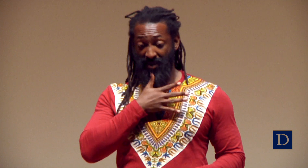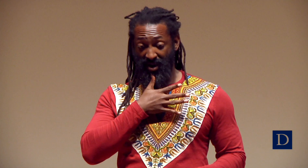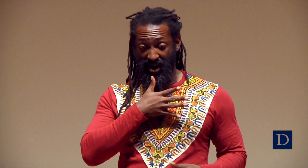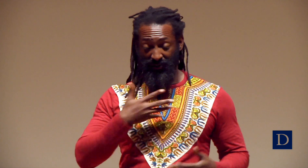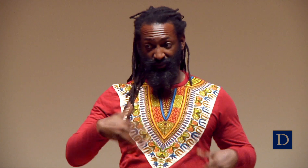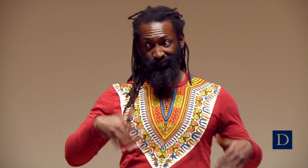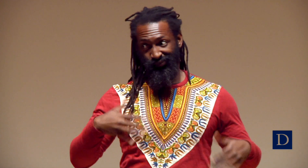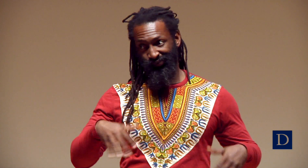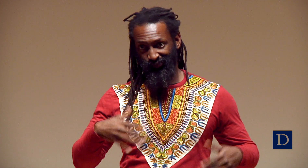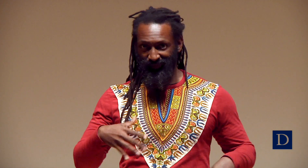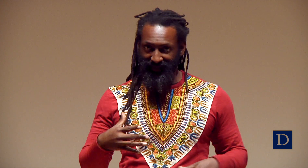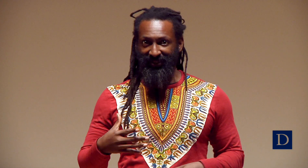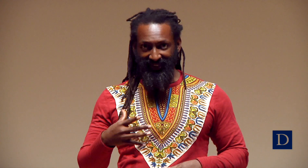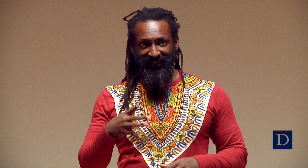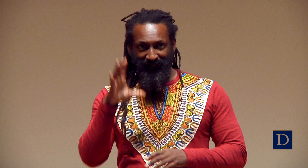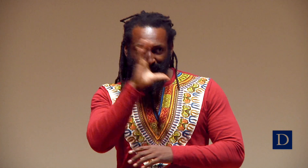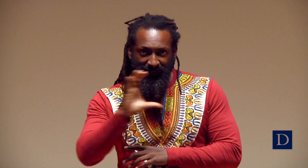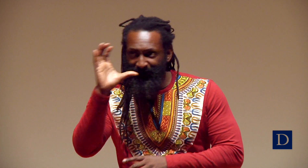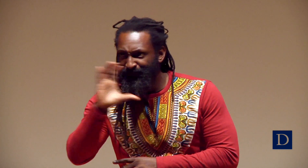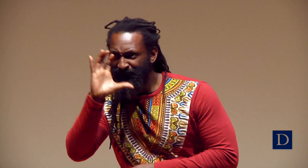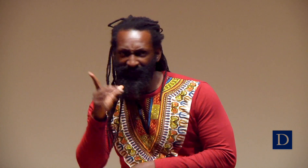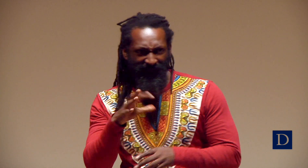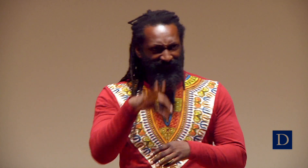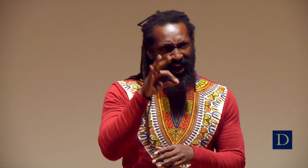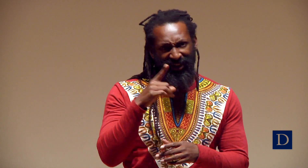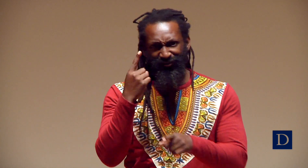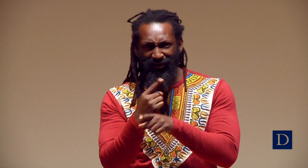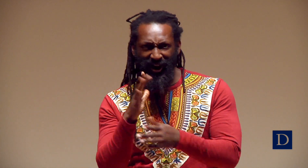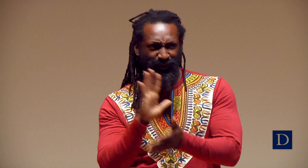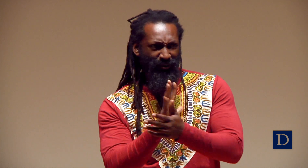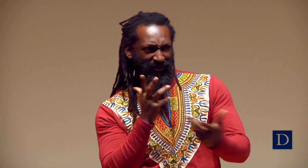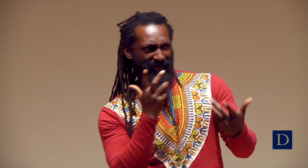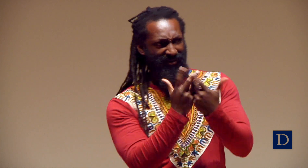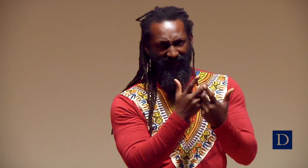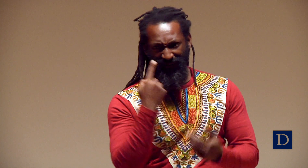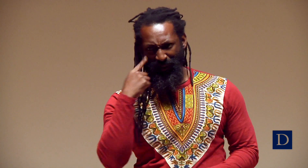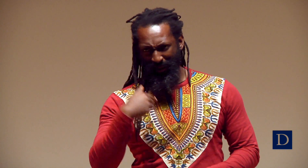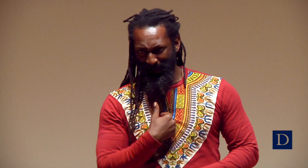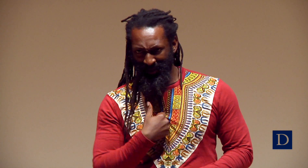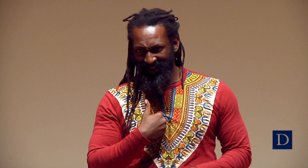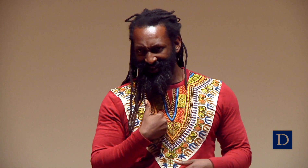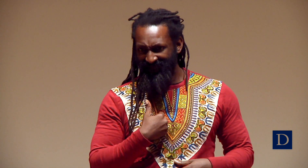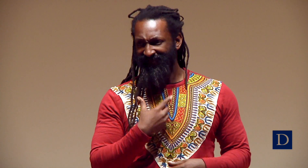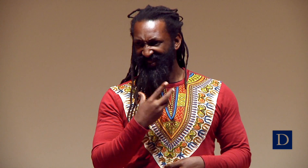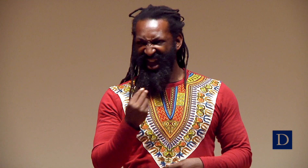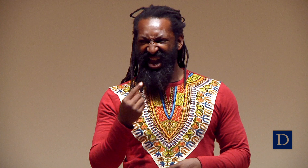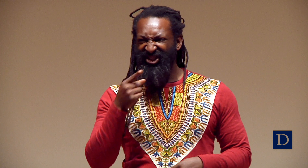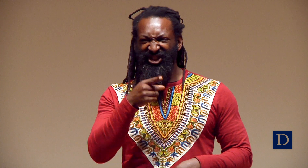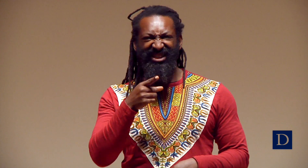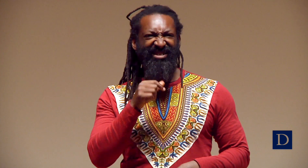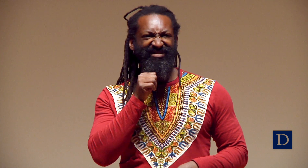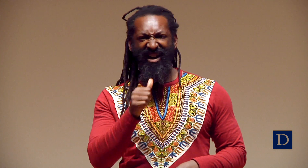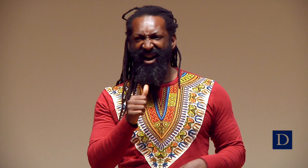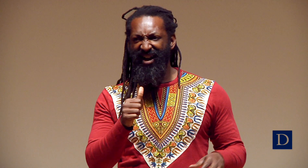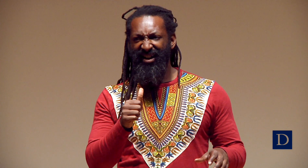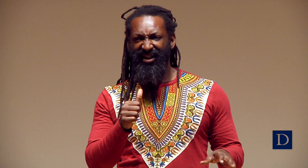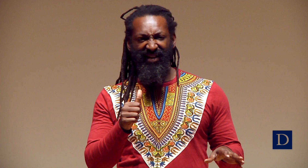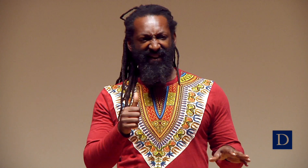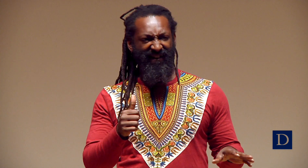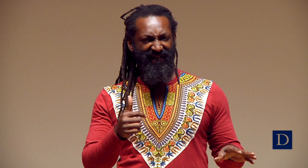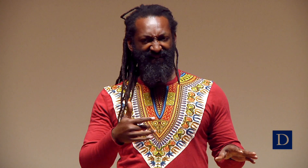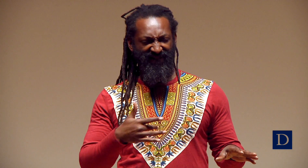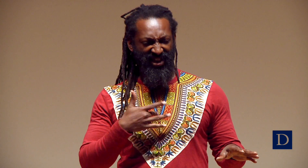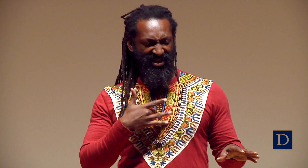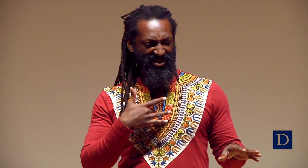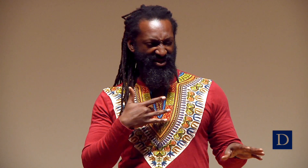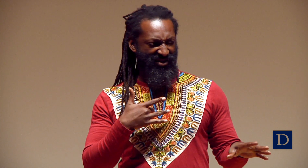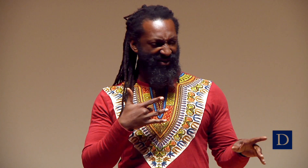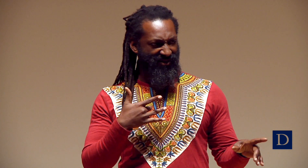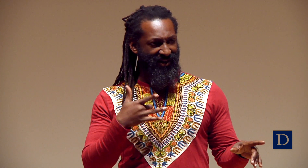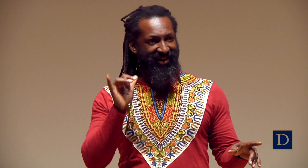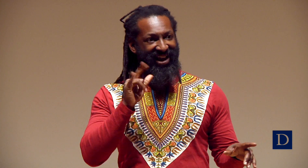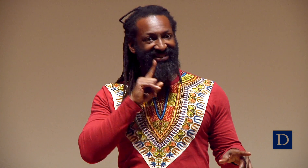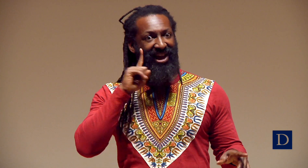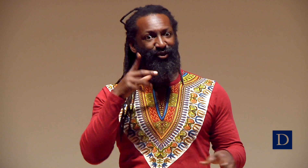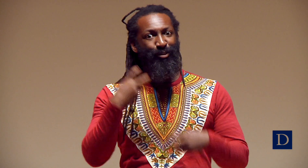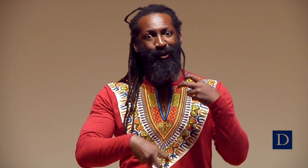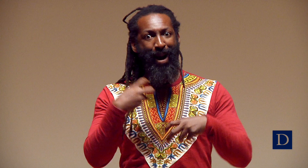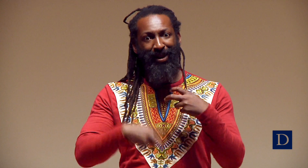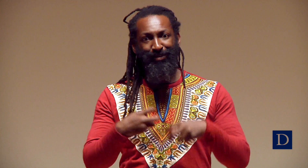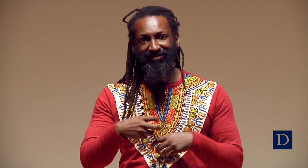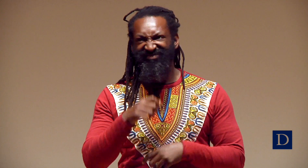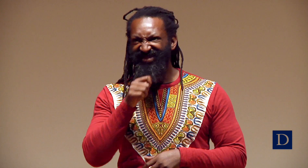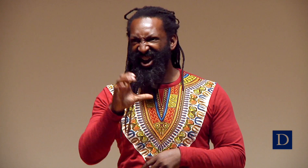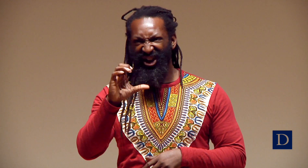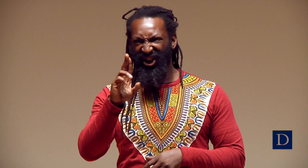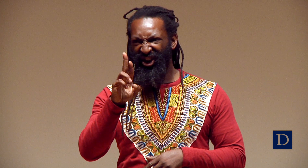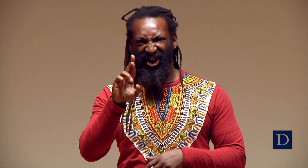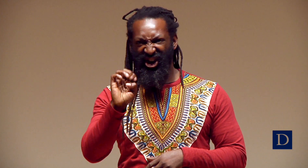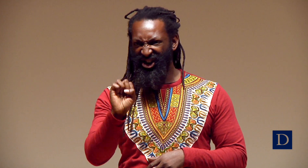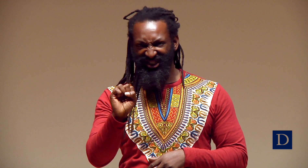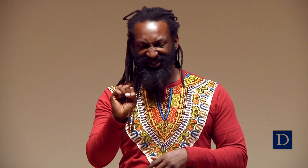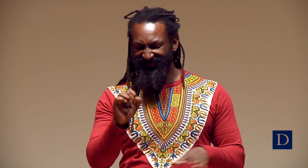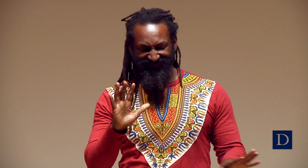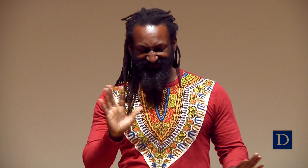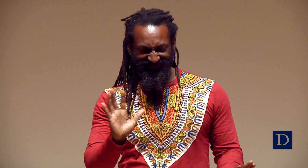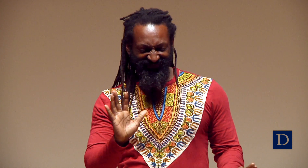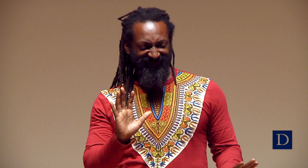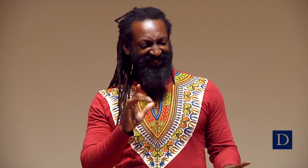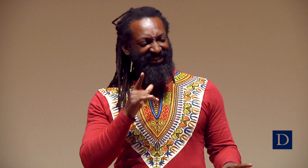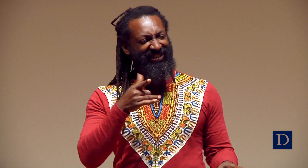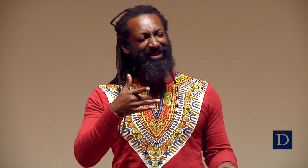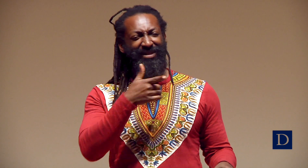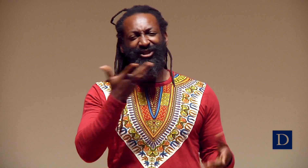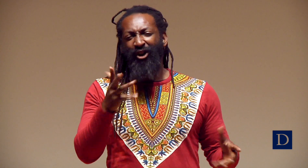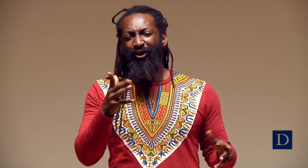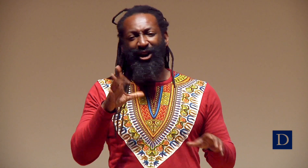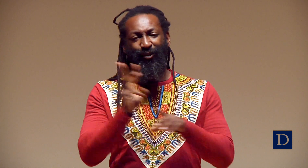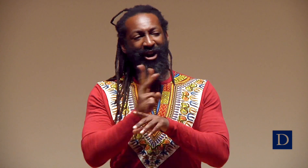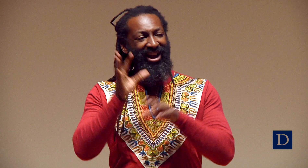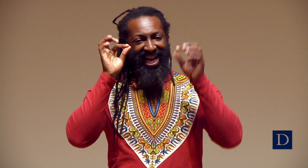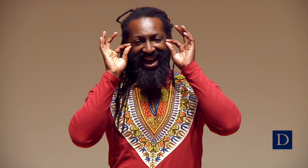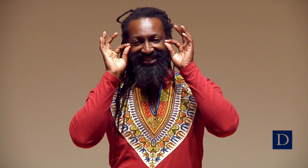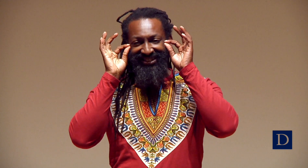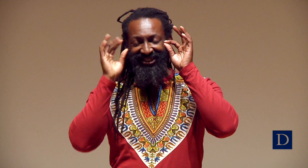My mom looked and looked to find the right school placement for me, and she didn’t feel like deafness was a problem or that I needed a cure.